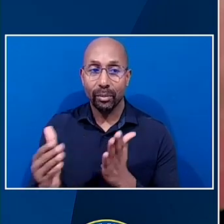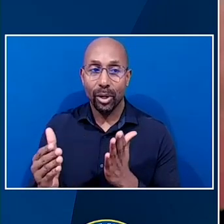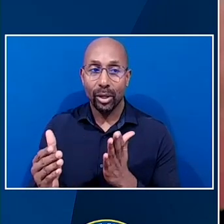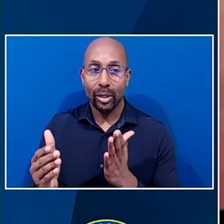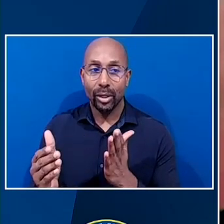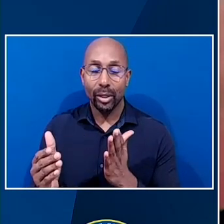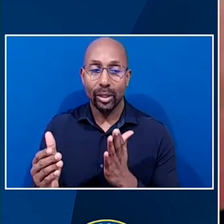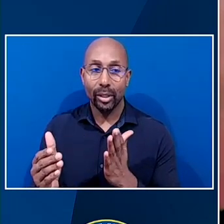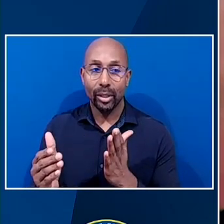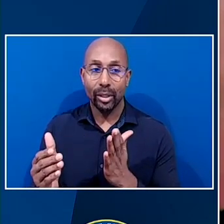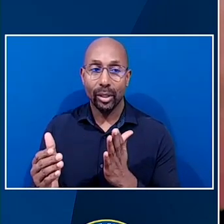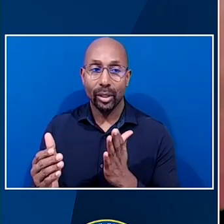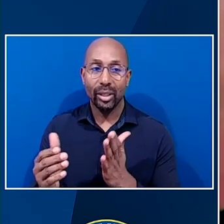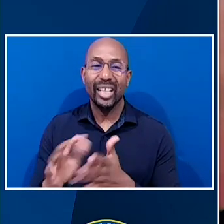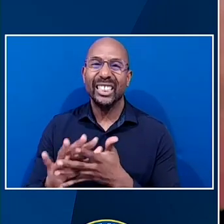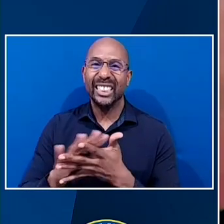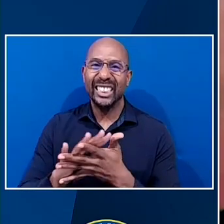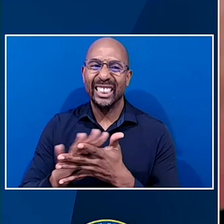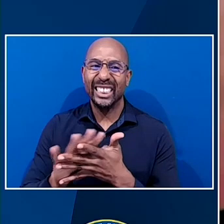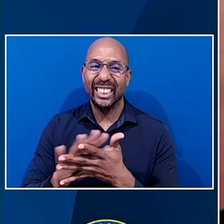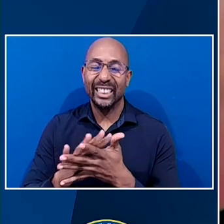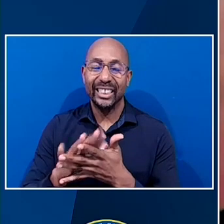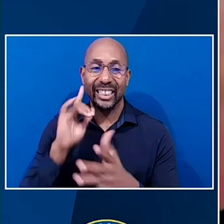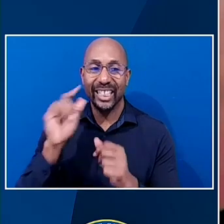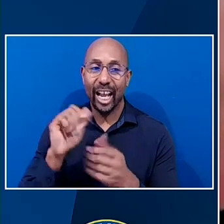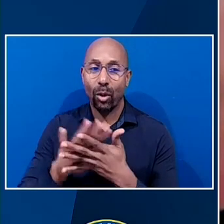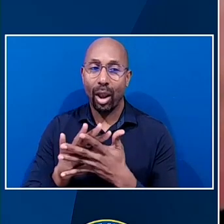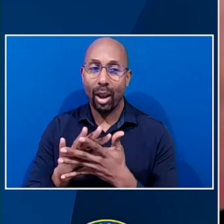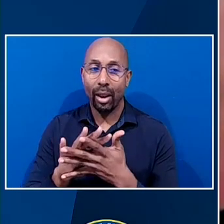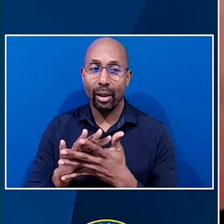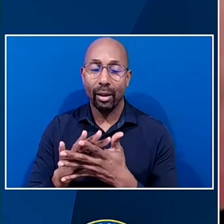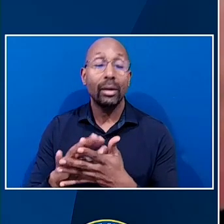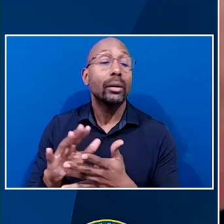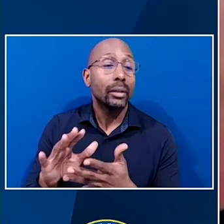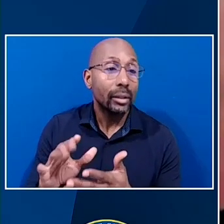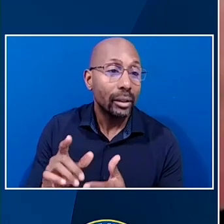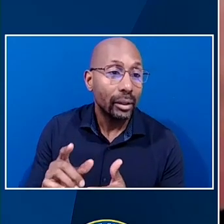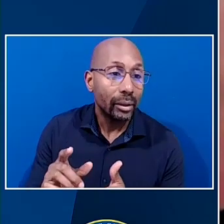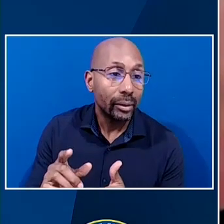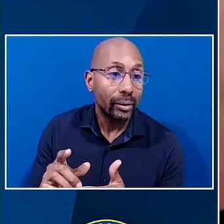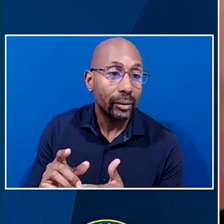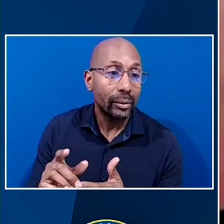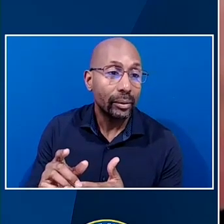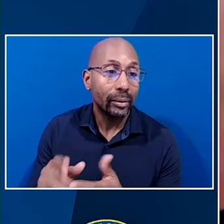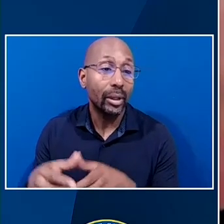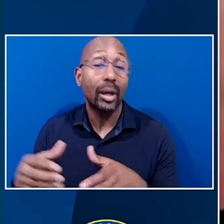conversation and anticipate where there are some things that might impinge on